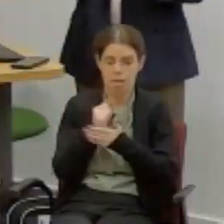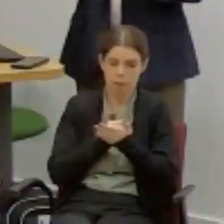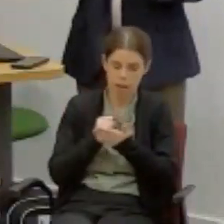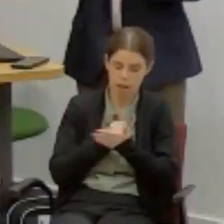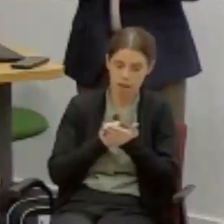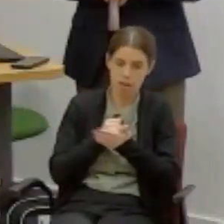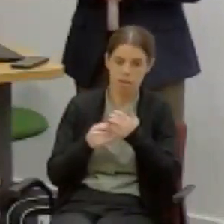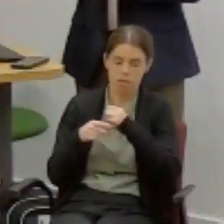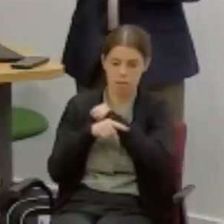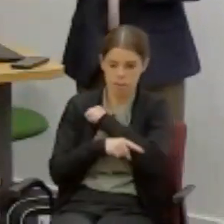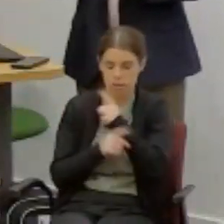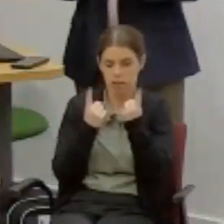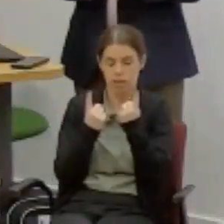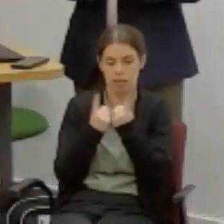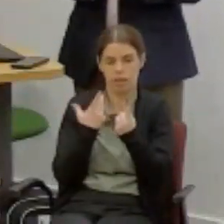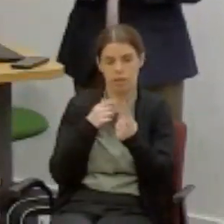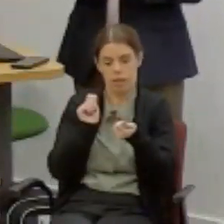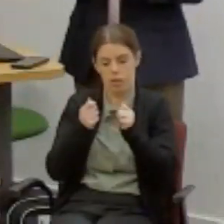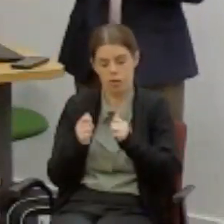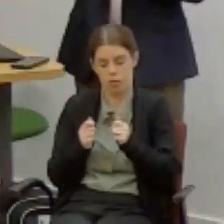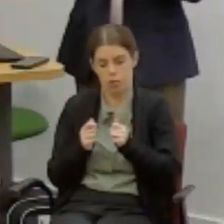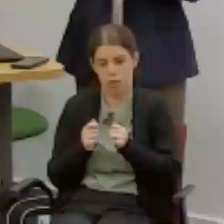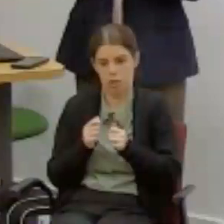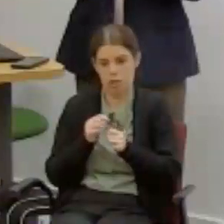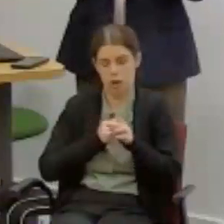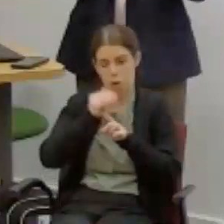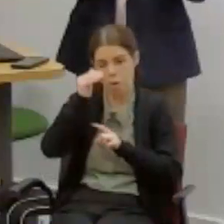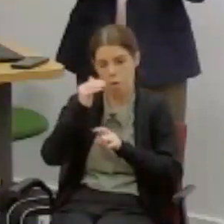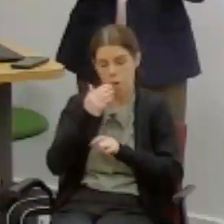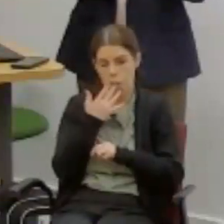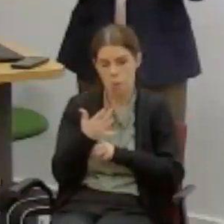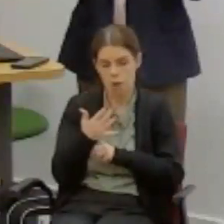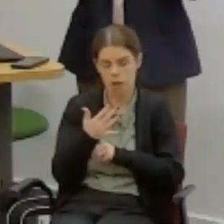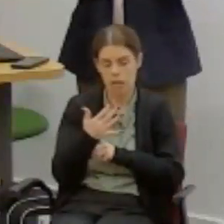So maybe tweak to old range, or even do this, the government hates suggest this, but do